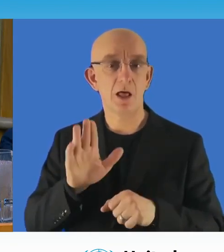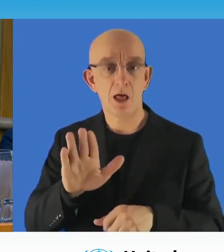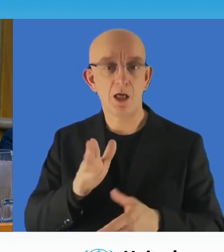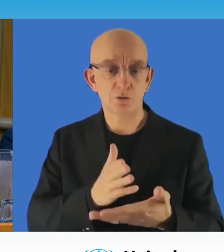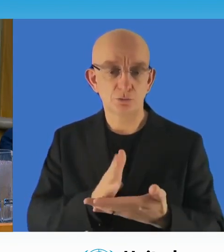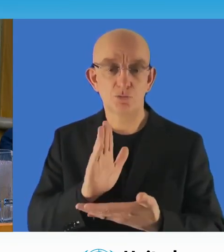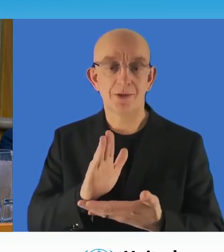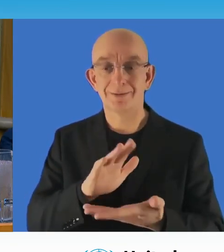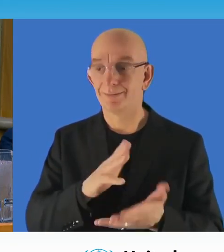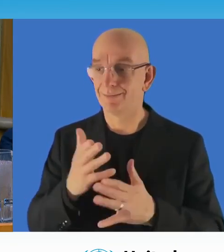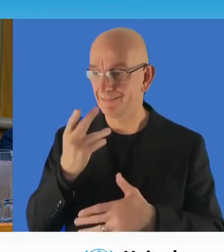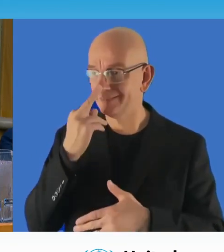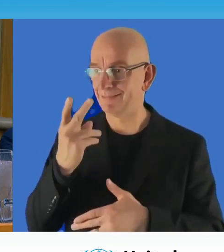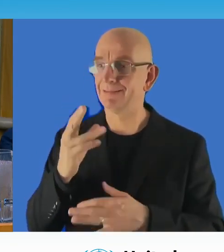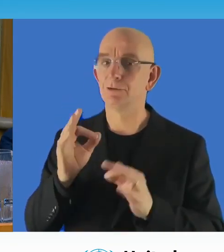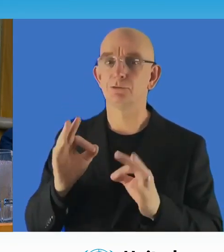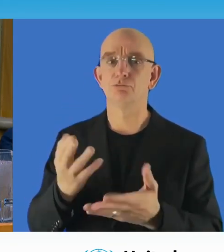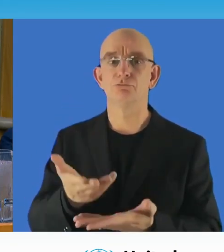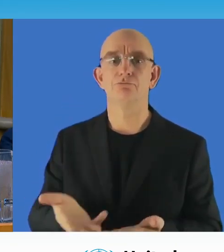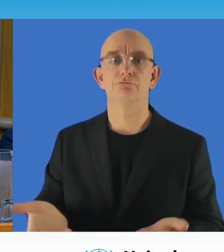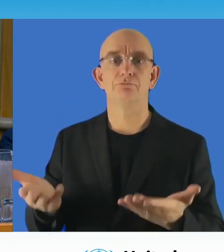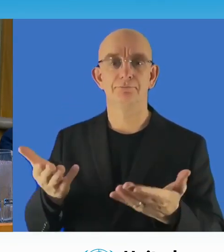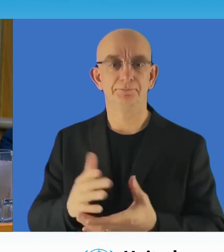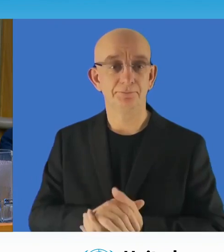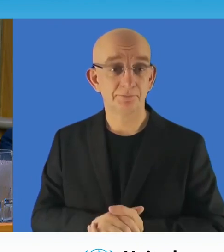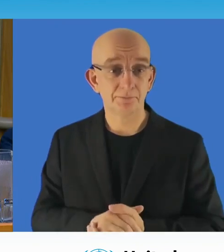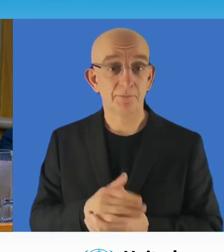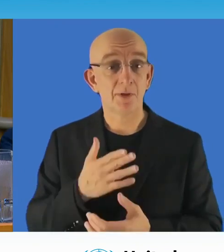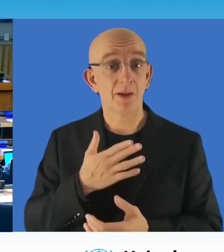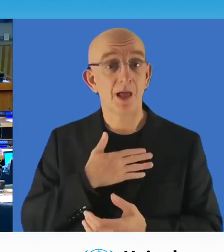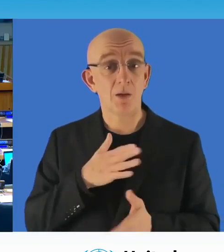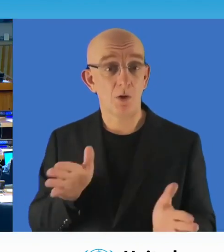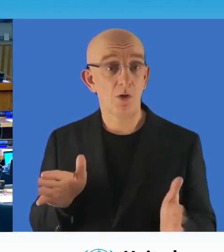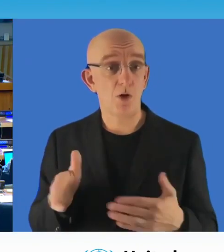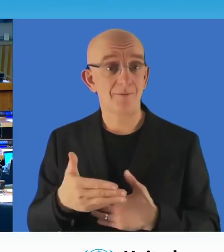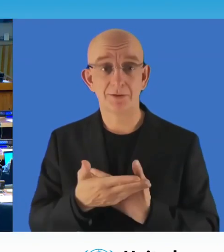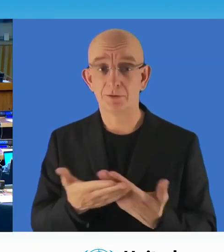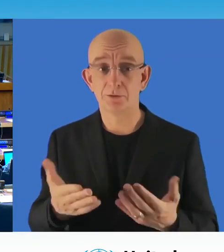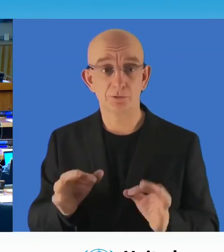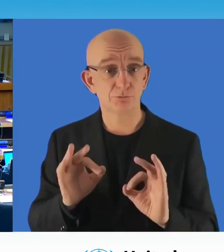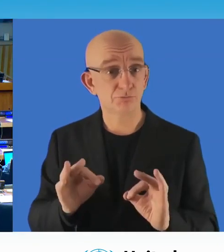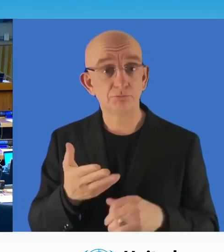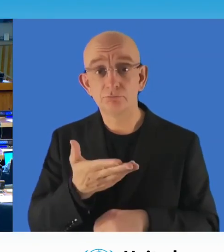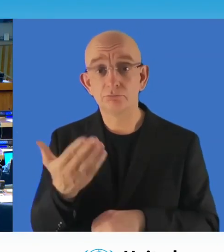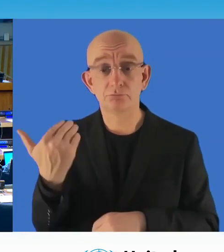stands ready to support you and every every step of the way towards our transformed world thank